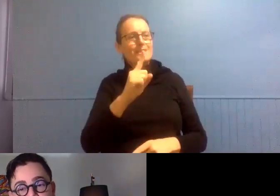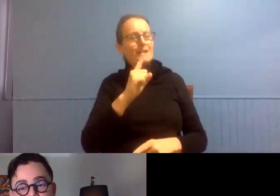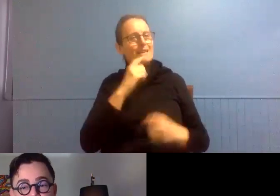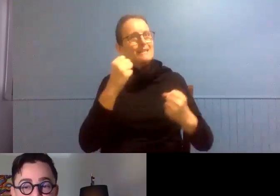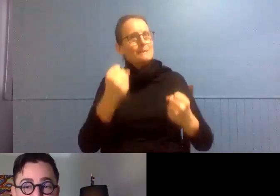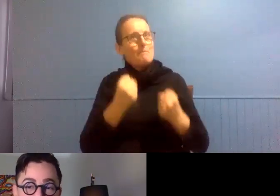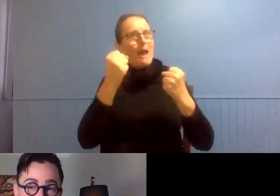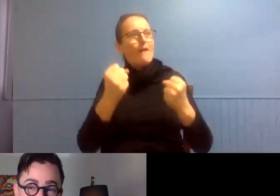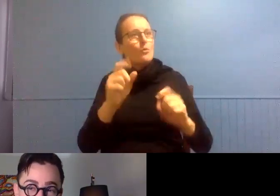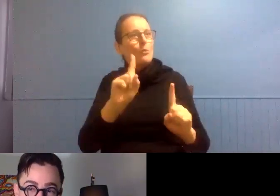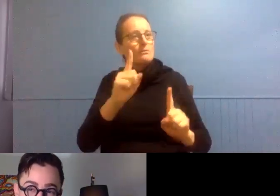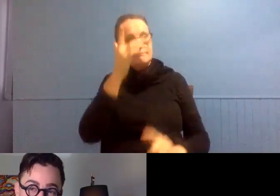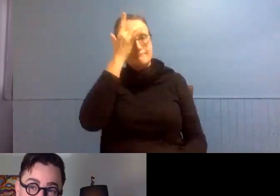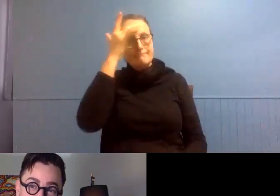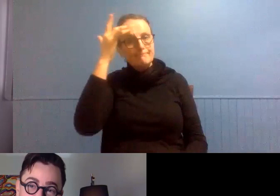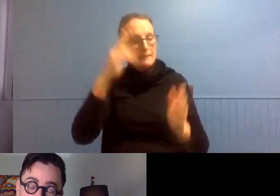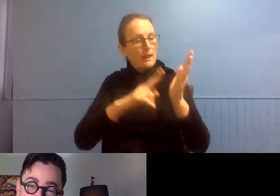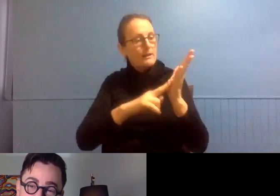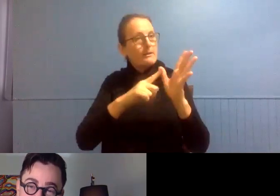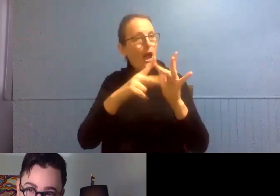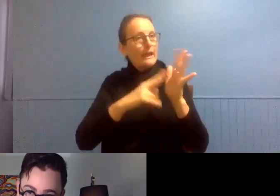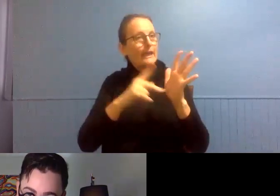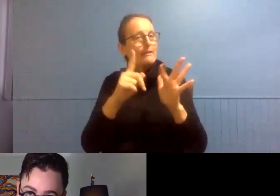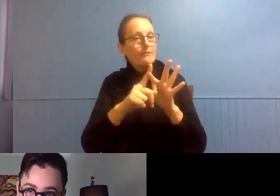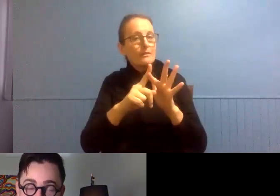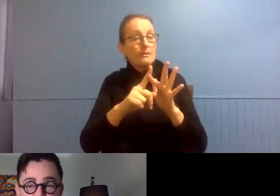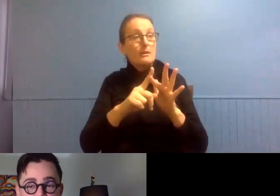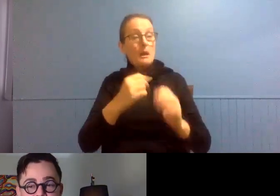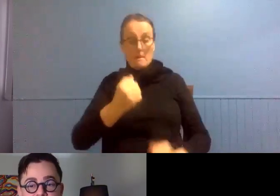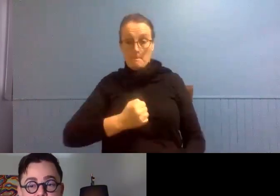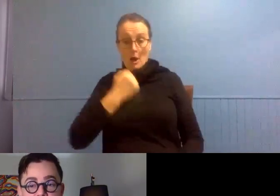From my personal developments, and I believe you and